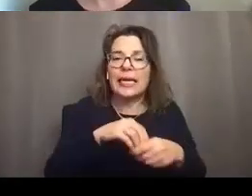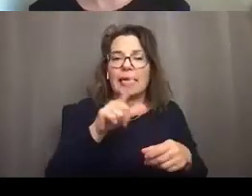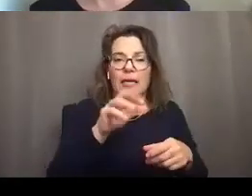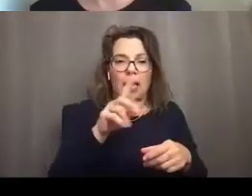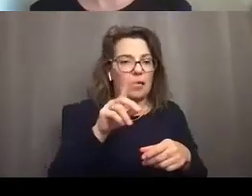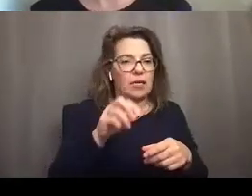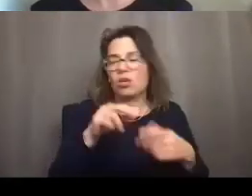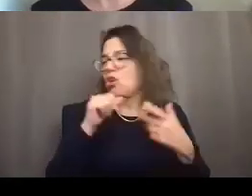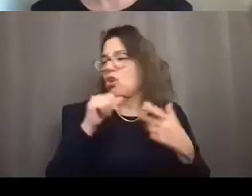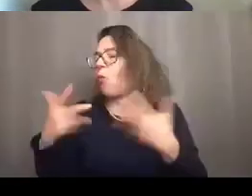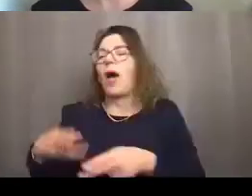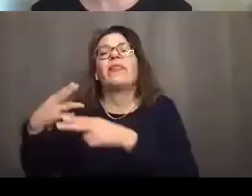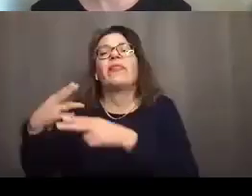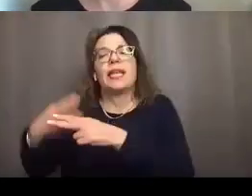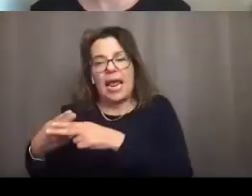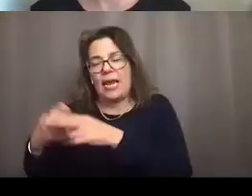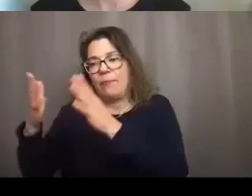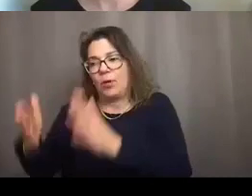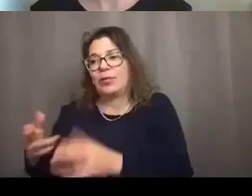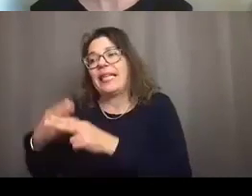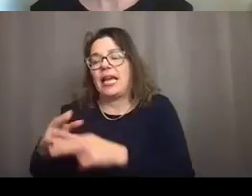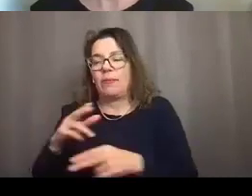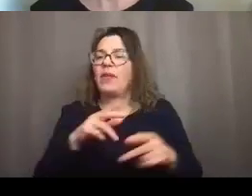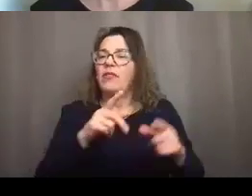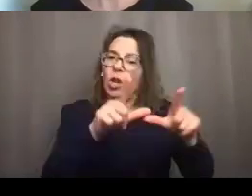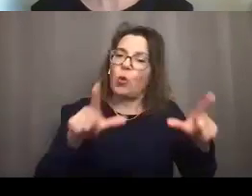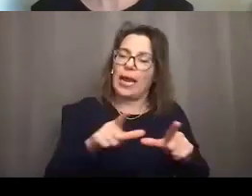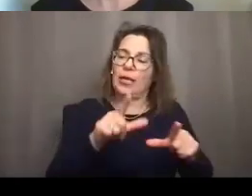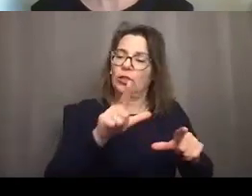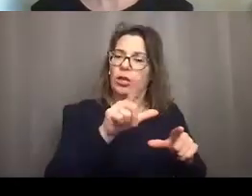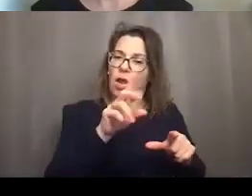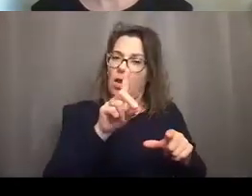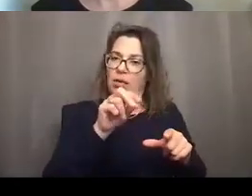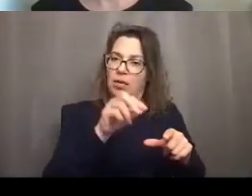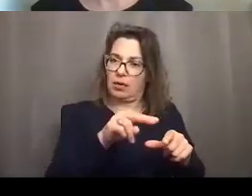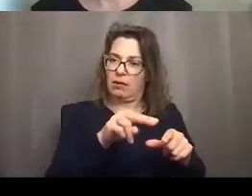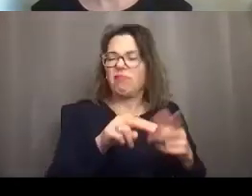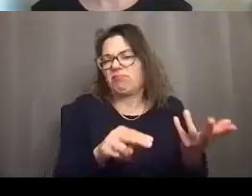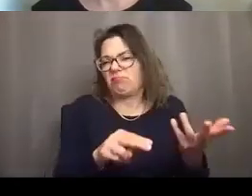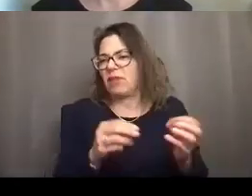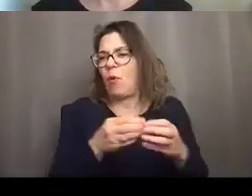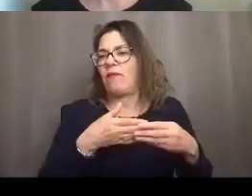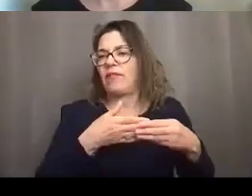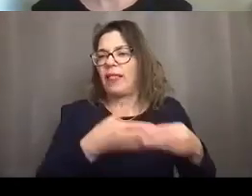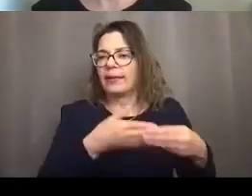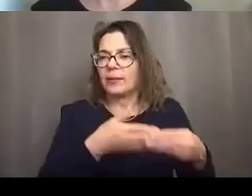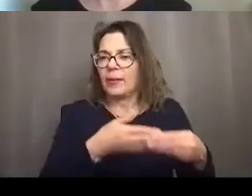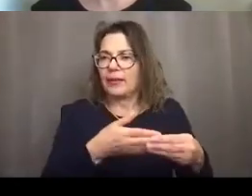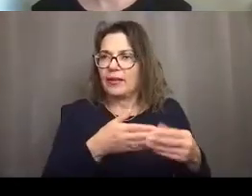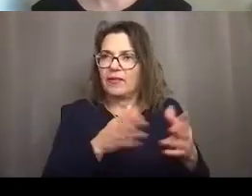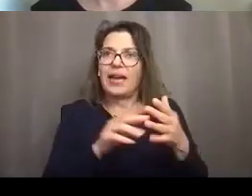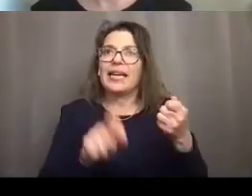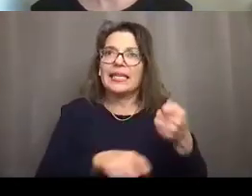London, then make sure to put it in that box, and you just have a lot more flexibility there to define exactly what you want.